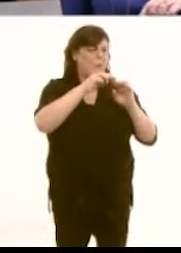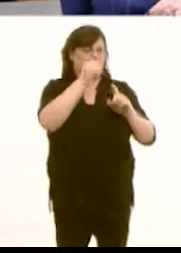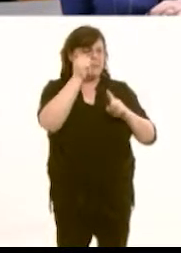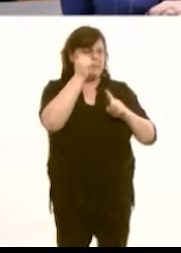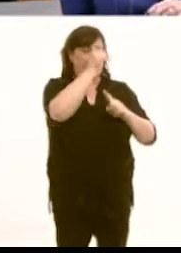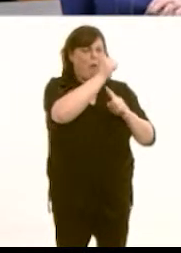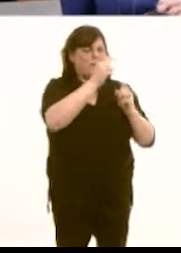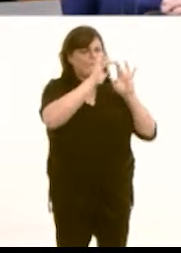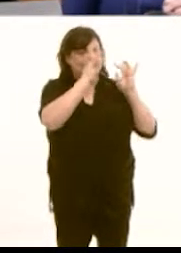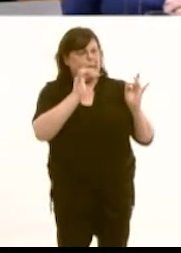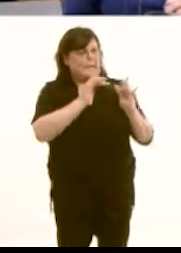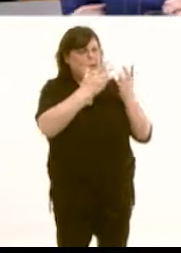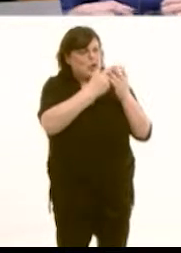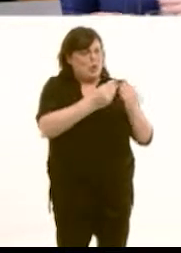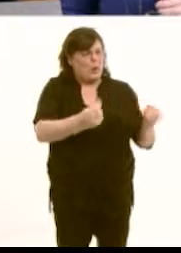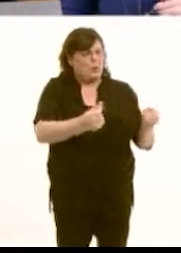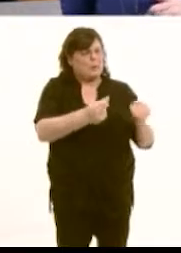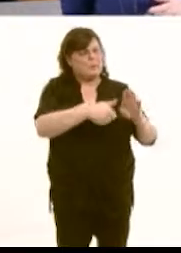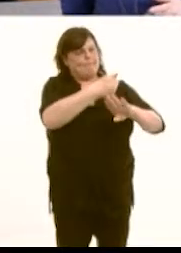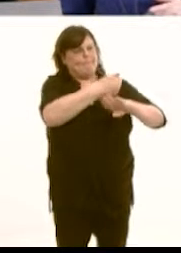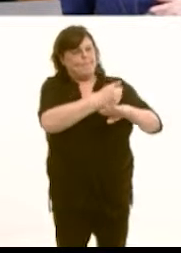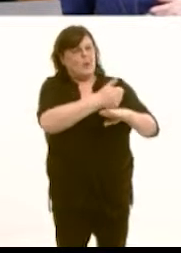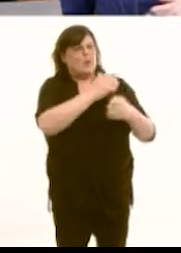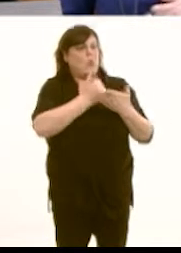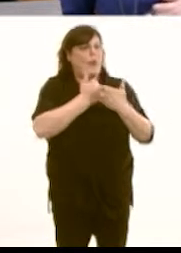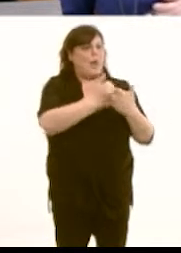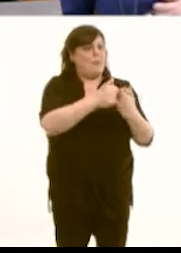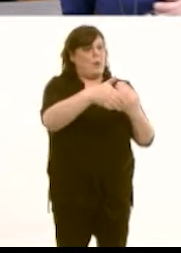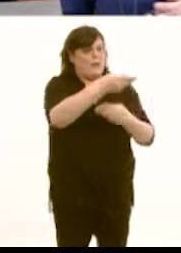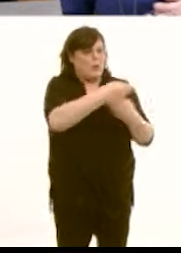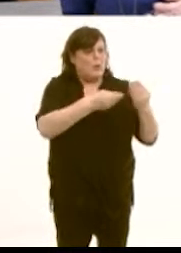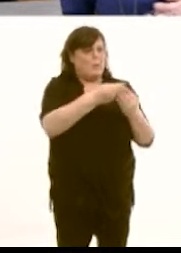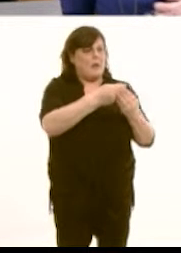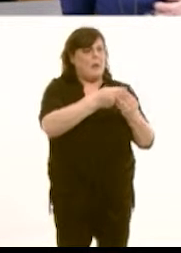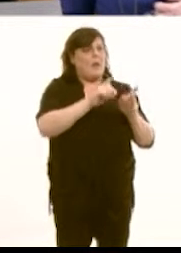transform the local economy, transform the energy sector and the health sector, in the